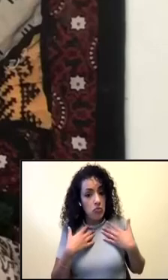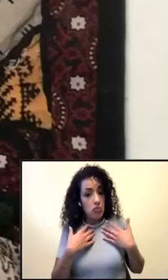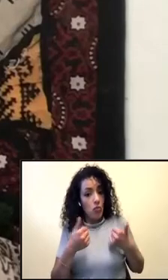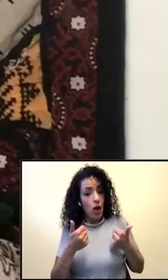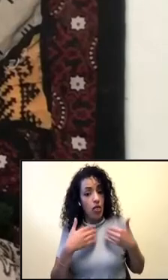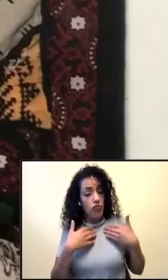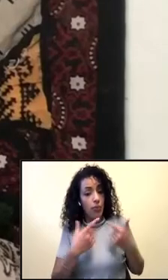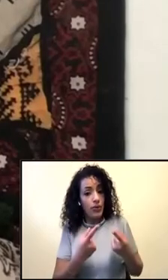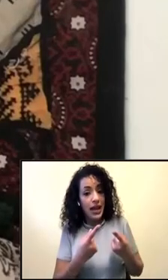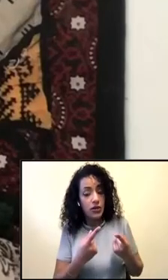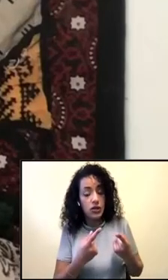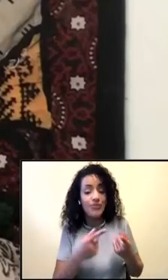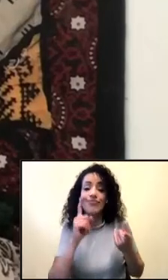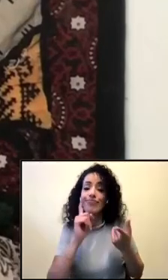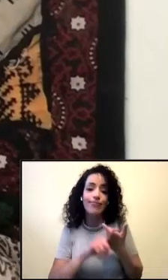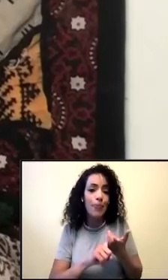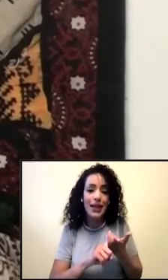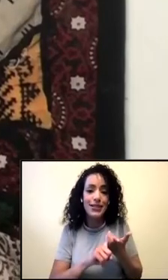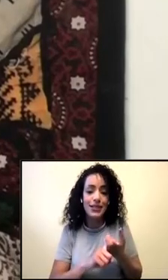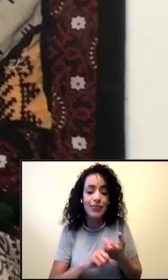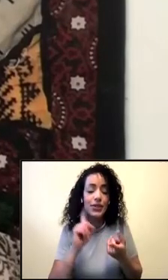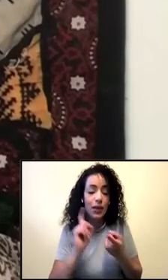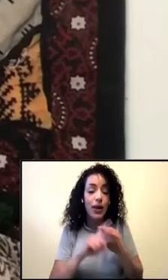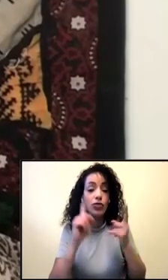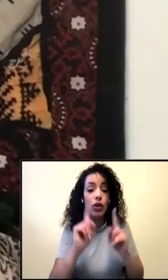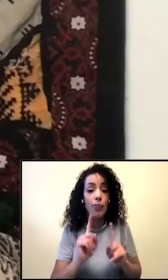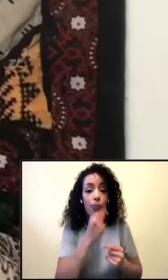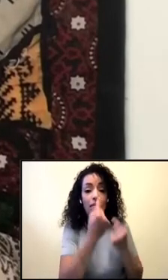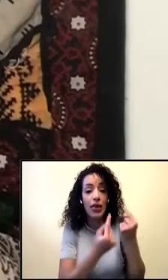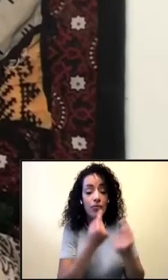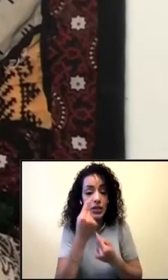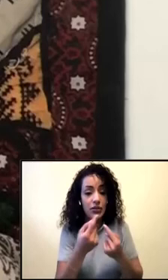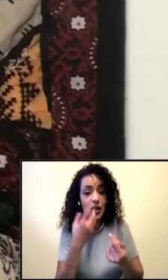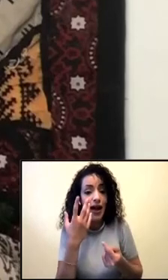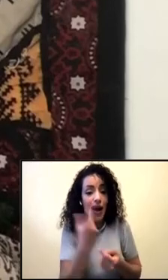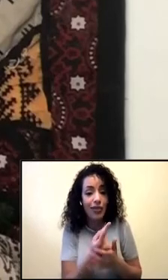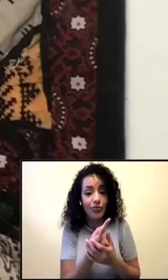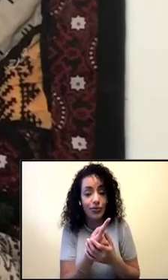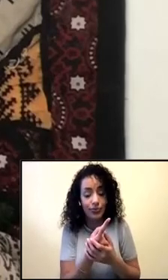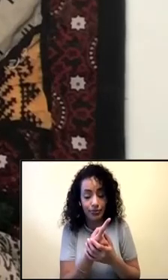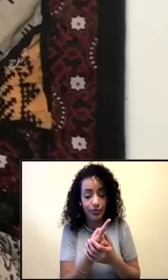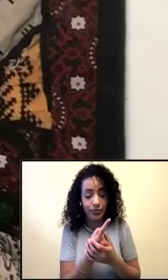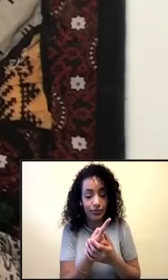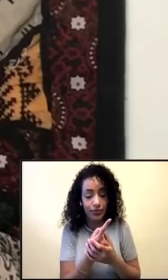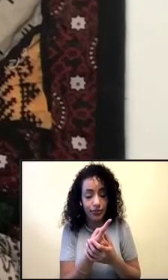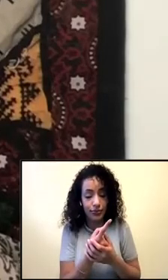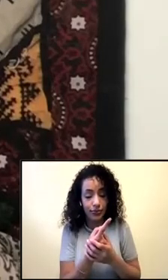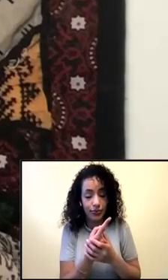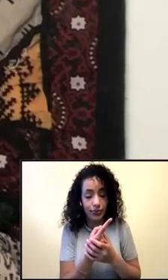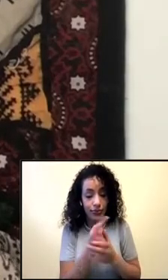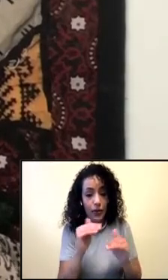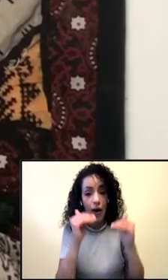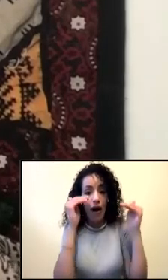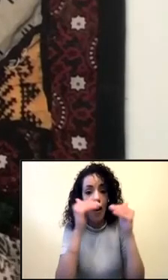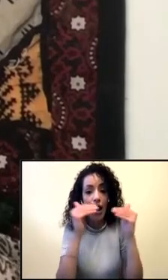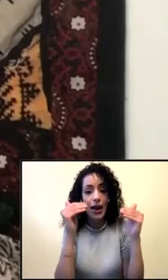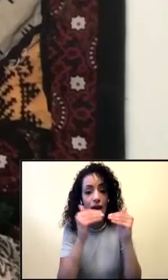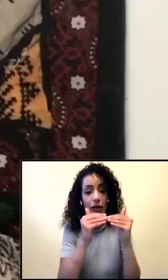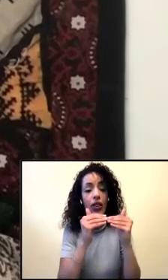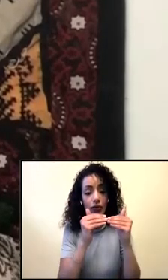it depends on the people who have have the higher level you know have their high level powers to